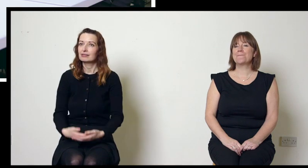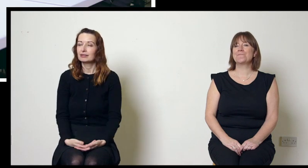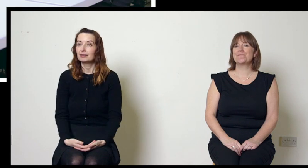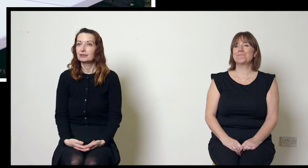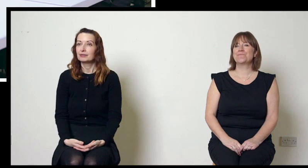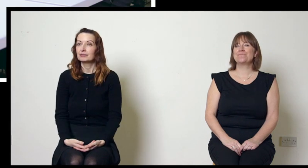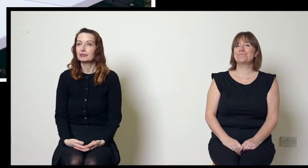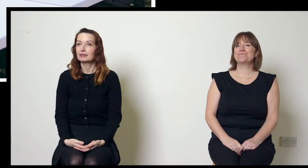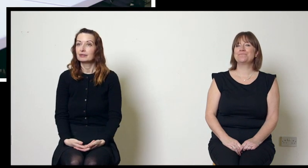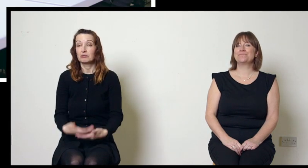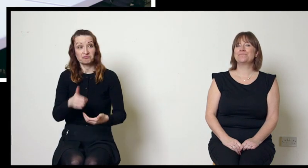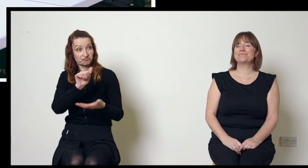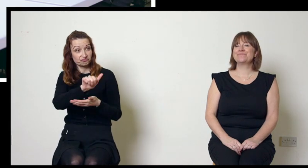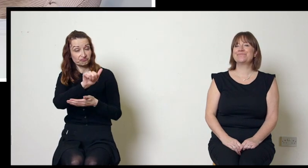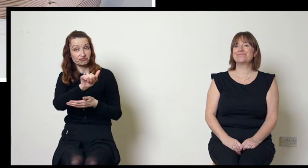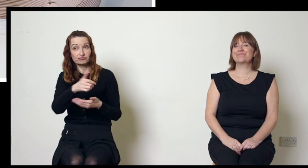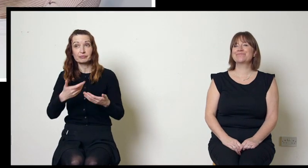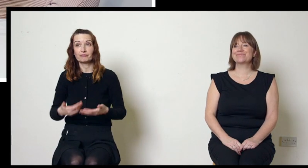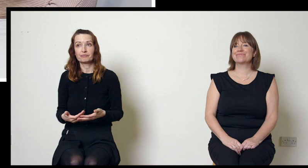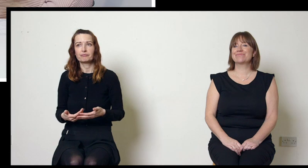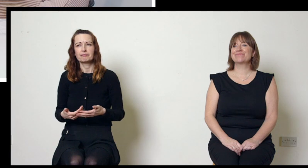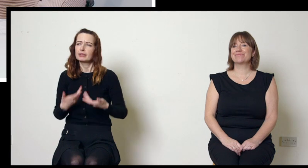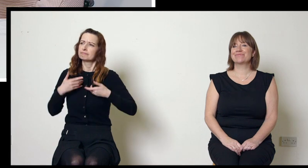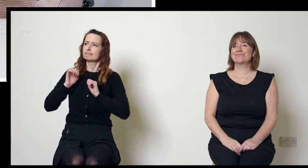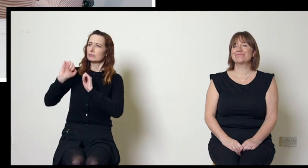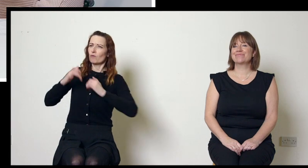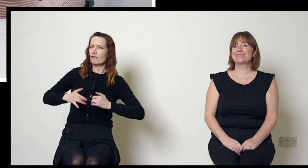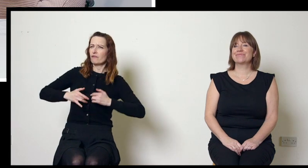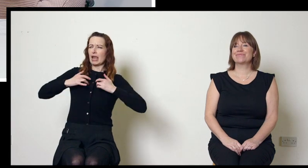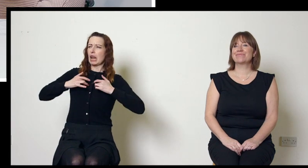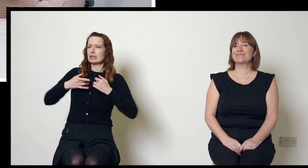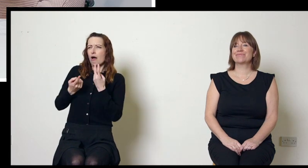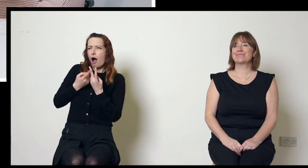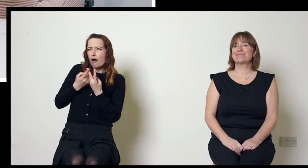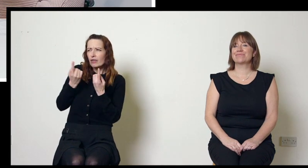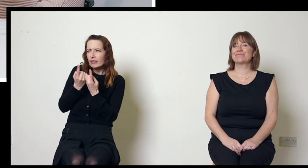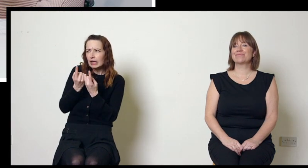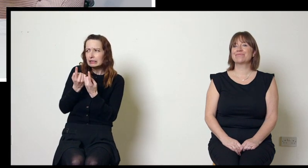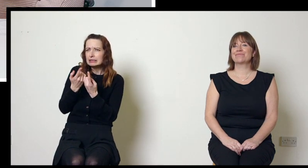So, yeah. Totally right. And so in… from your point of view, what other things have we put in place